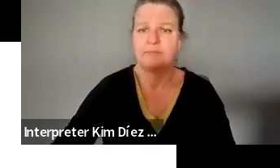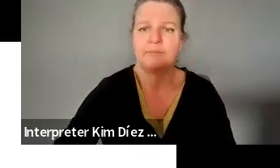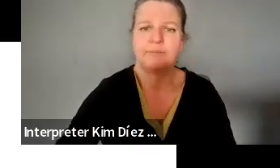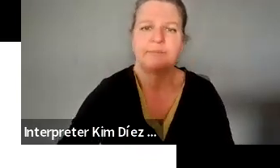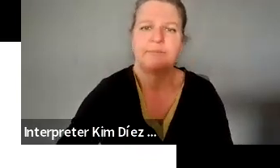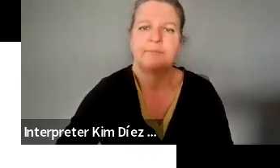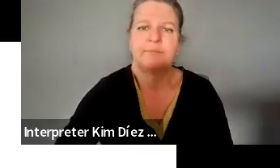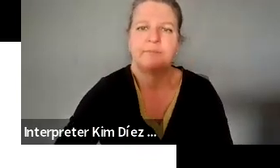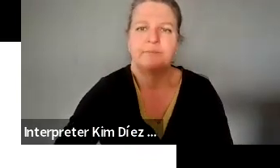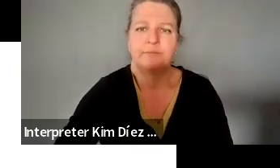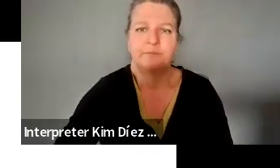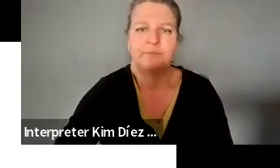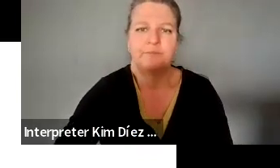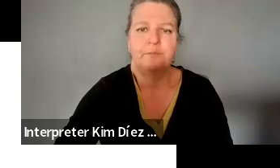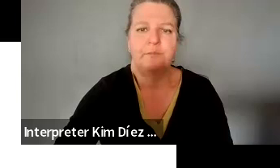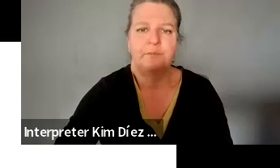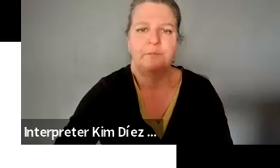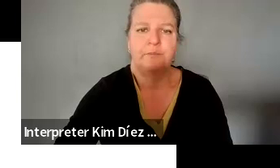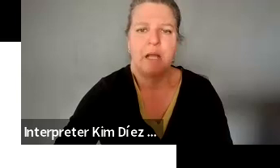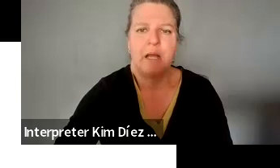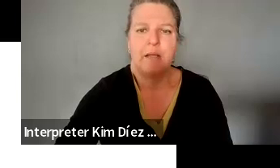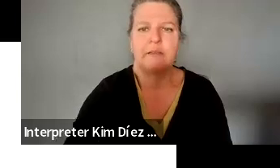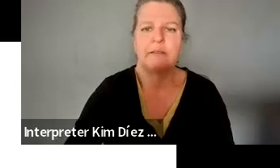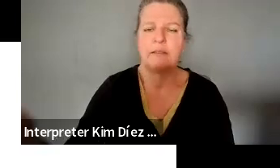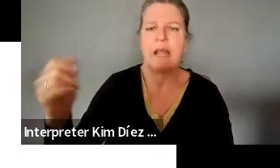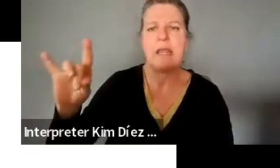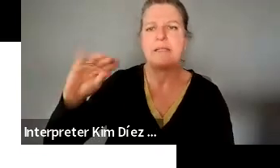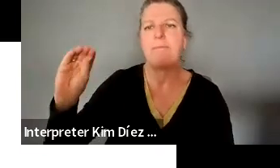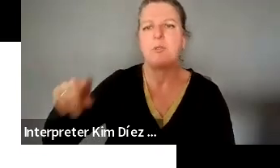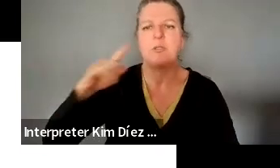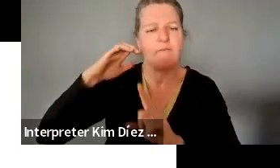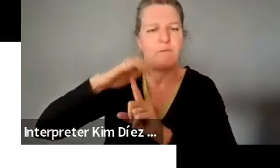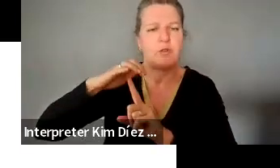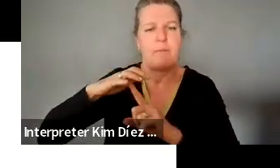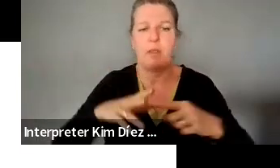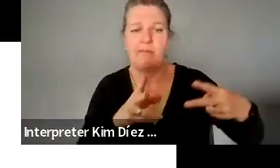versus 18% for champions, so. [Una] Okay, those are our top two, huh?